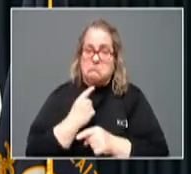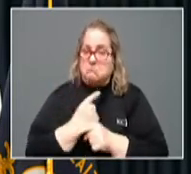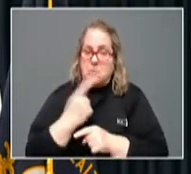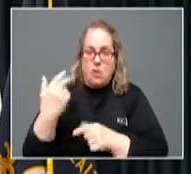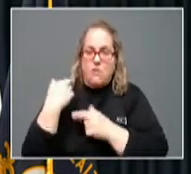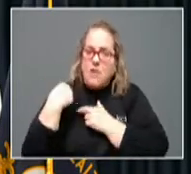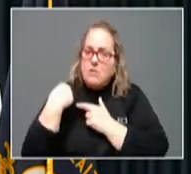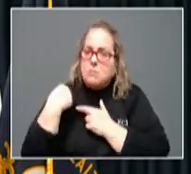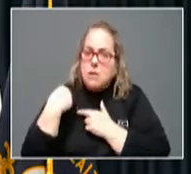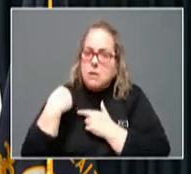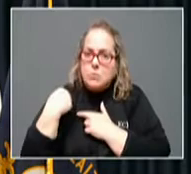normal process